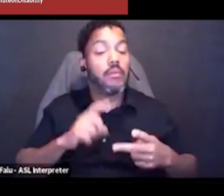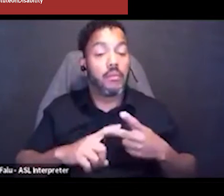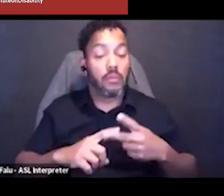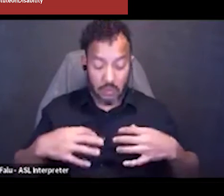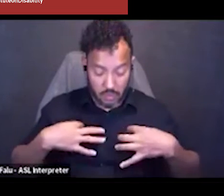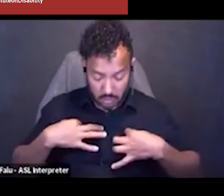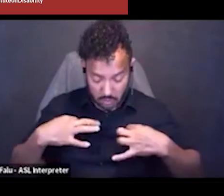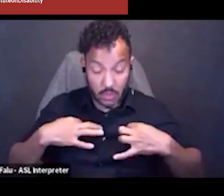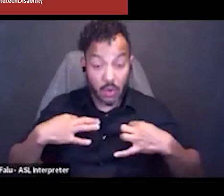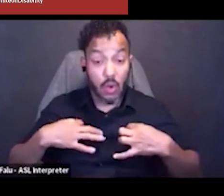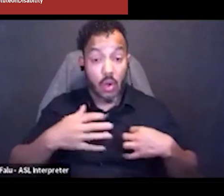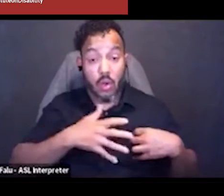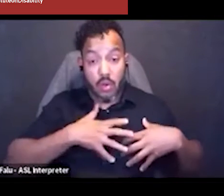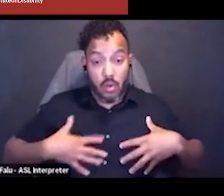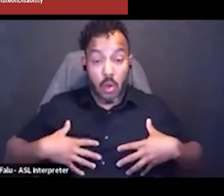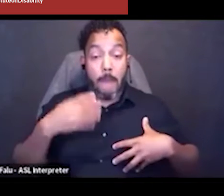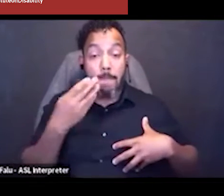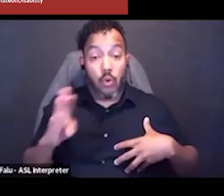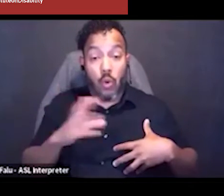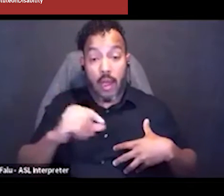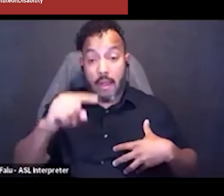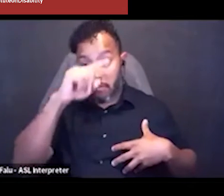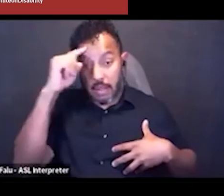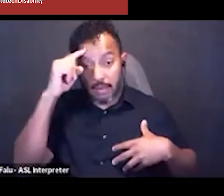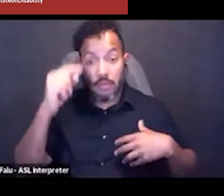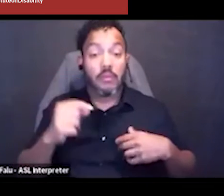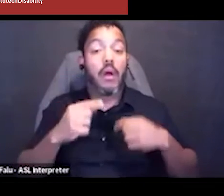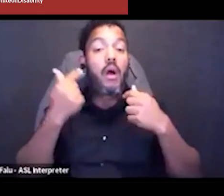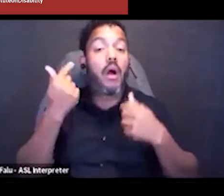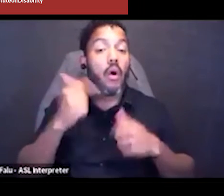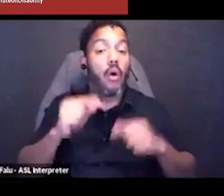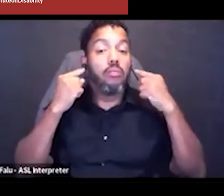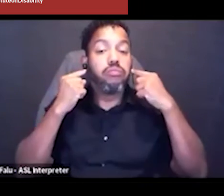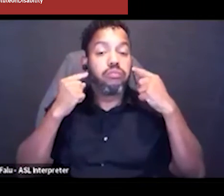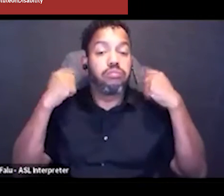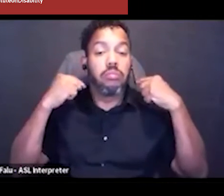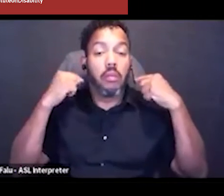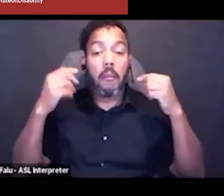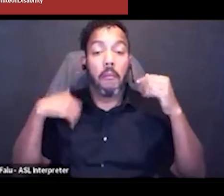and sweater, gold earrings, my hair is pulled back.